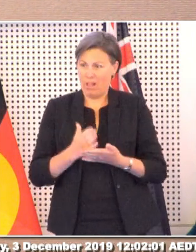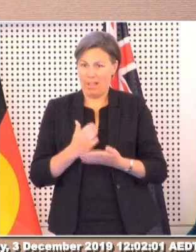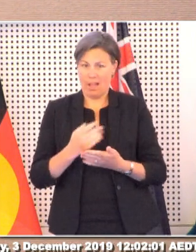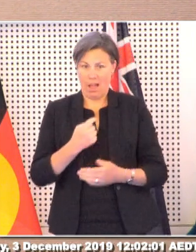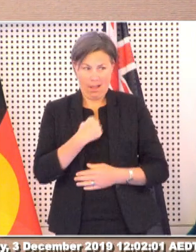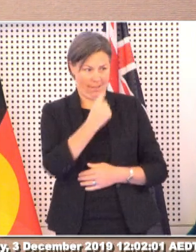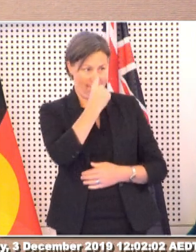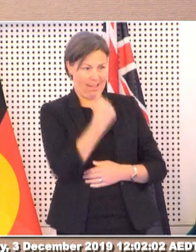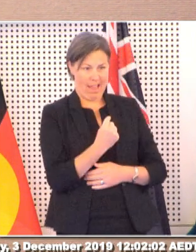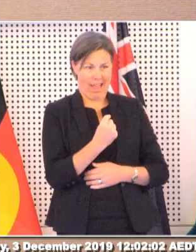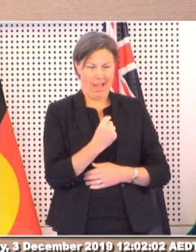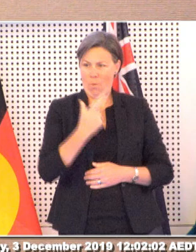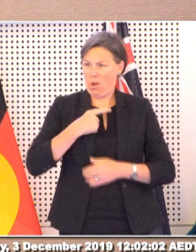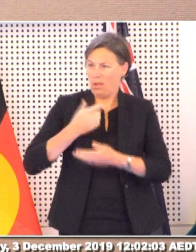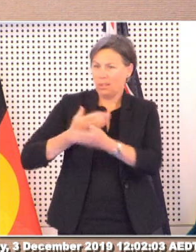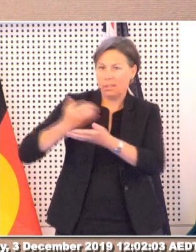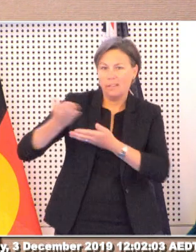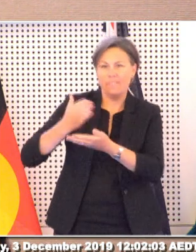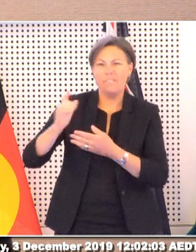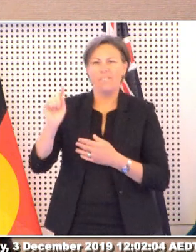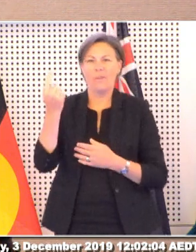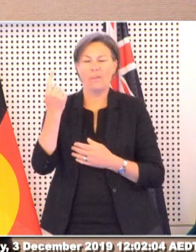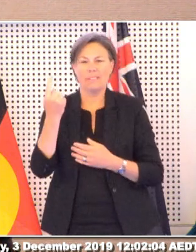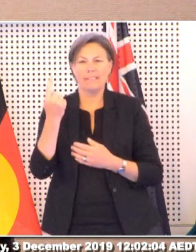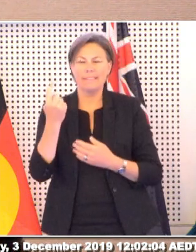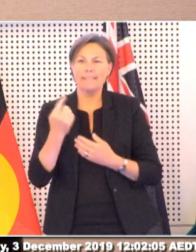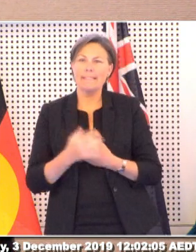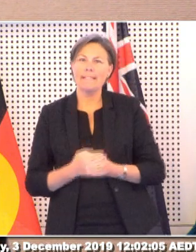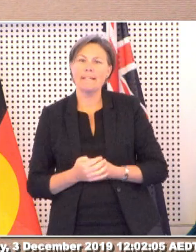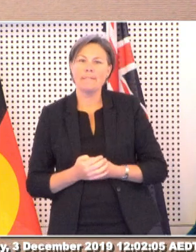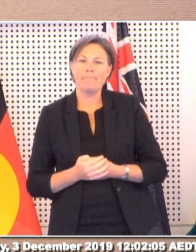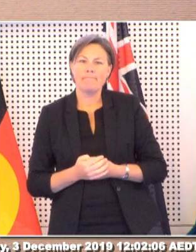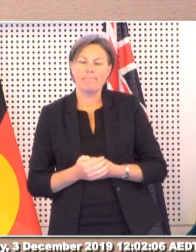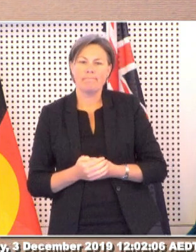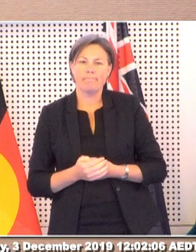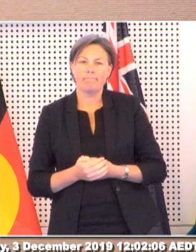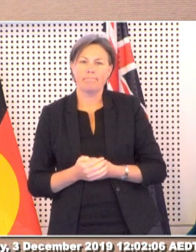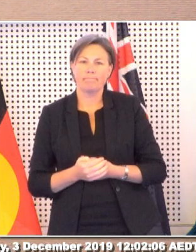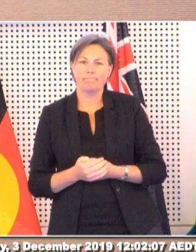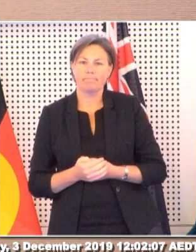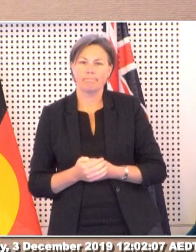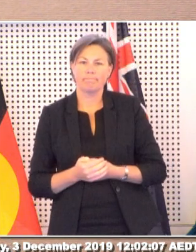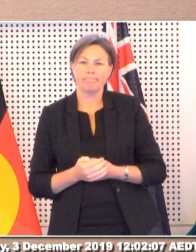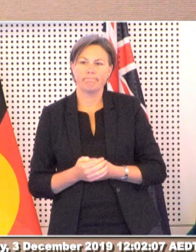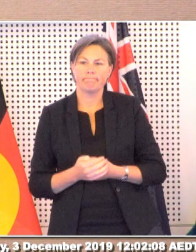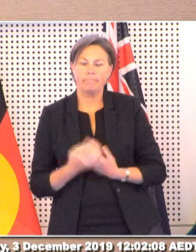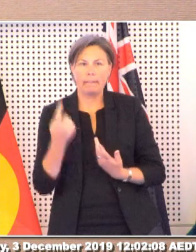I guess, as I just talked about, and doing things